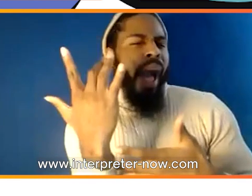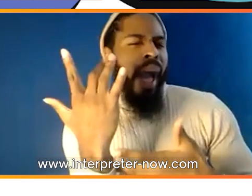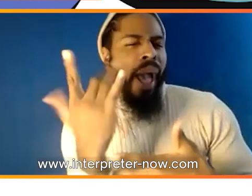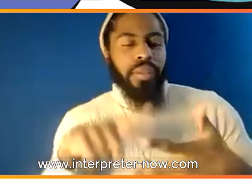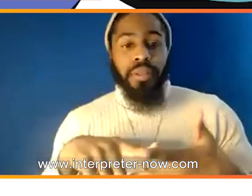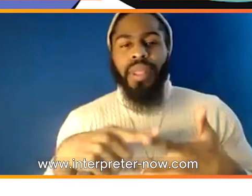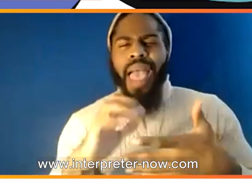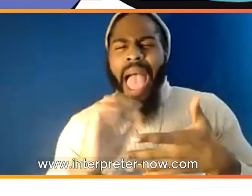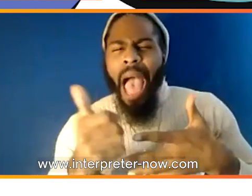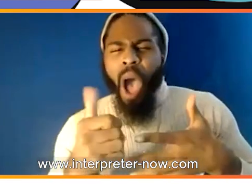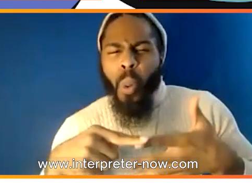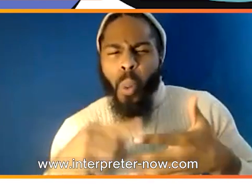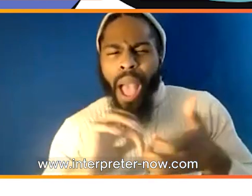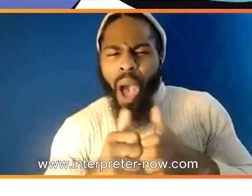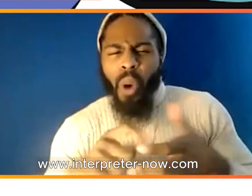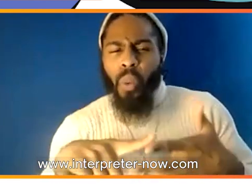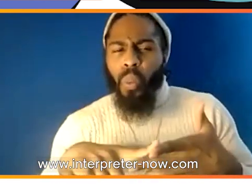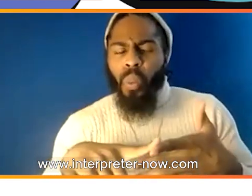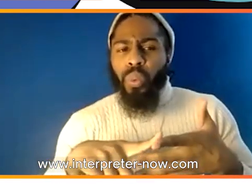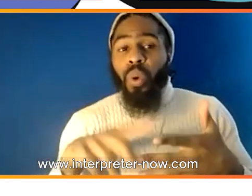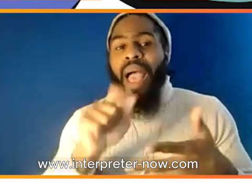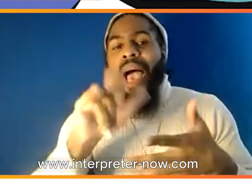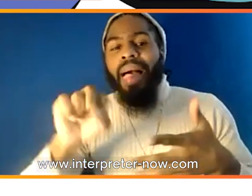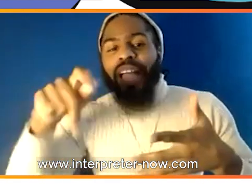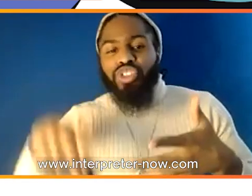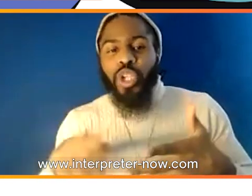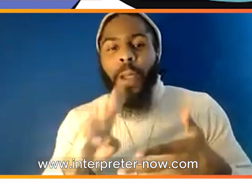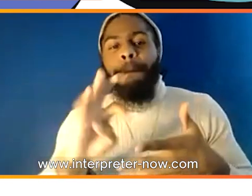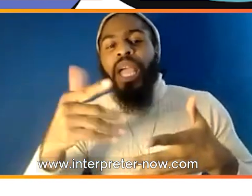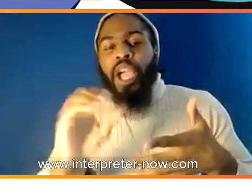We created an allyship bingo card. So when people would actually complete the bingo card,